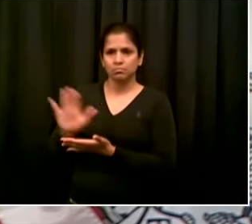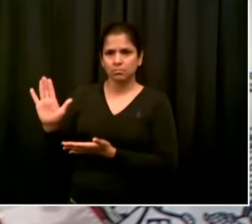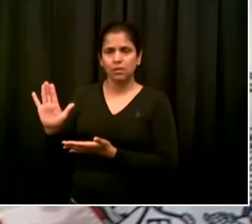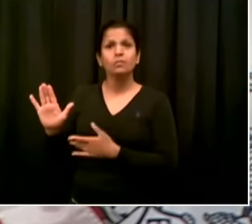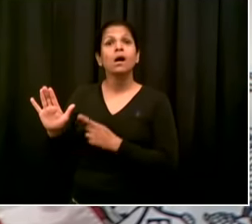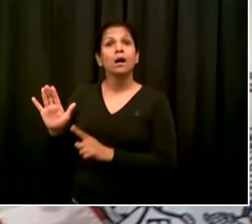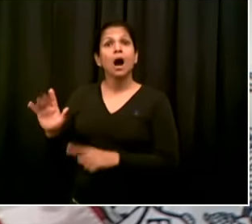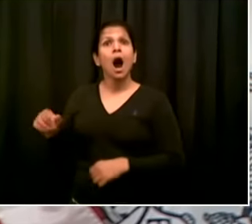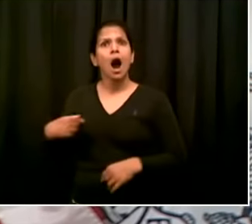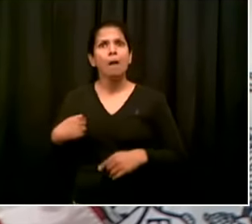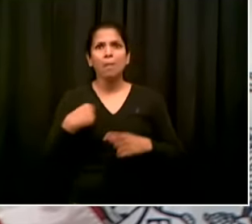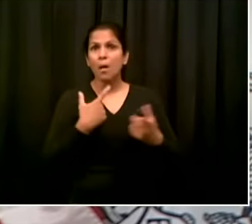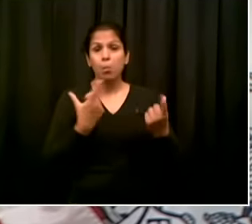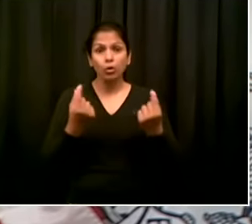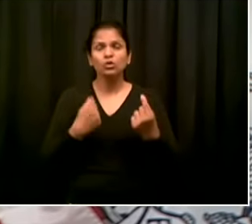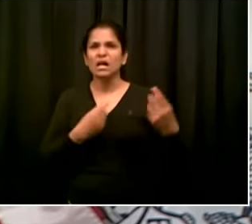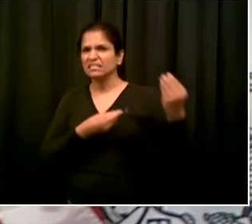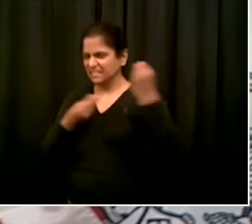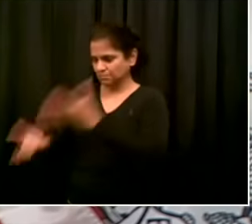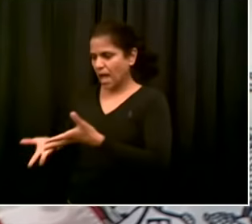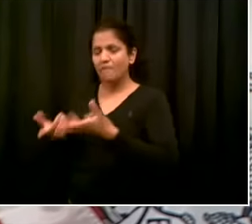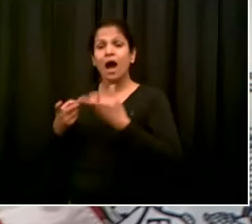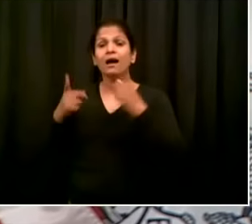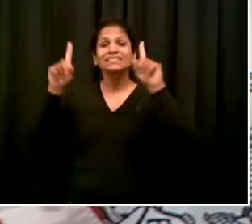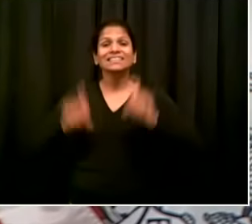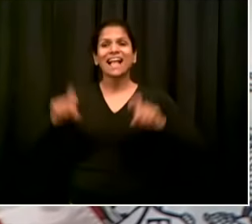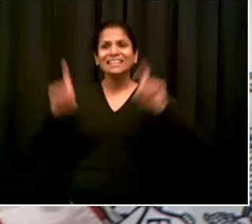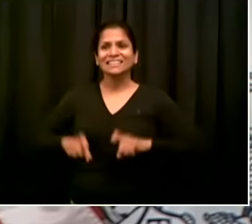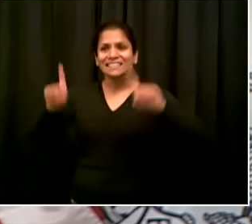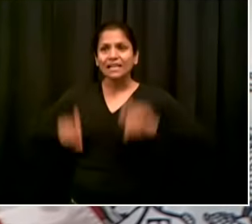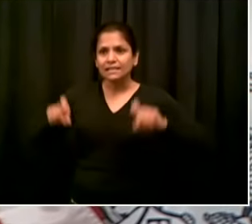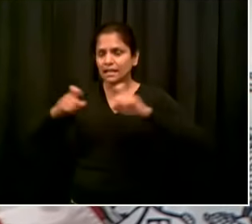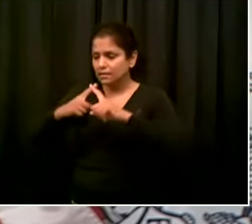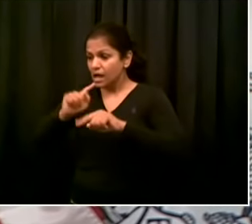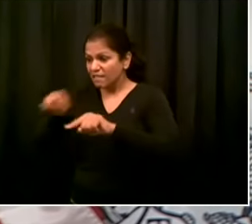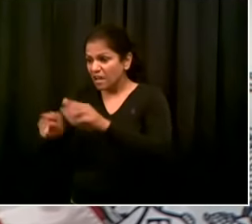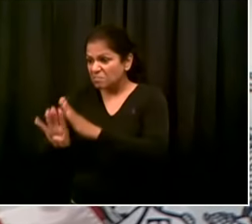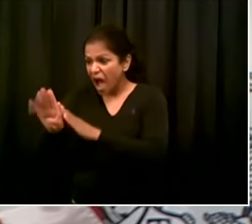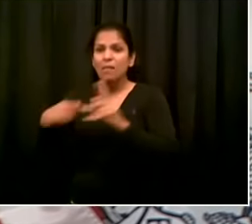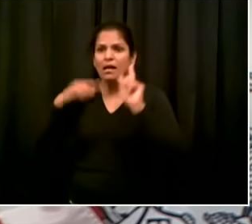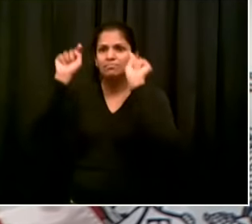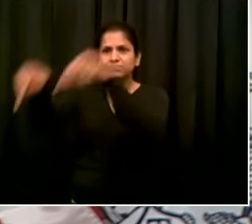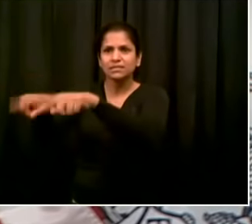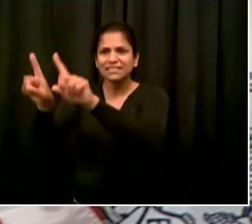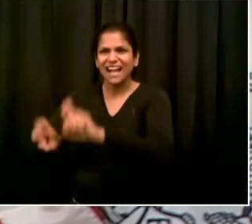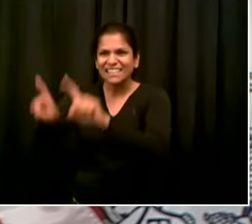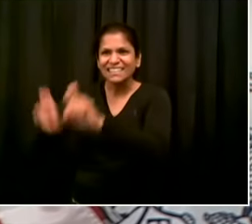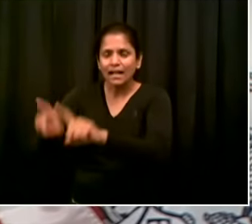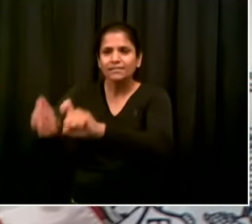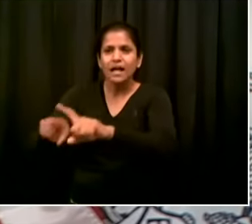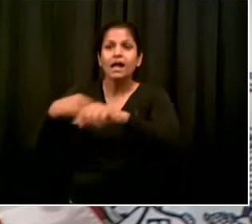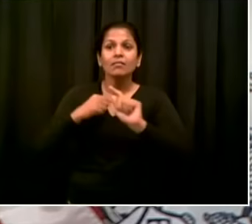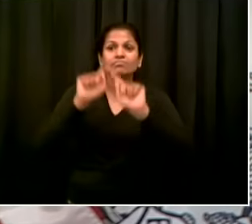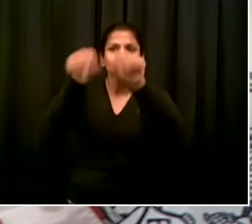THE ZIP CODE, IS IT 3% FOR THE SEVEN DAY